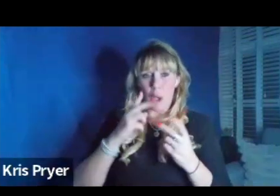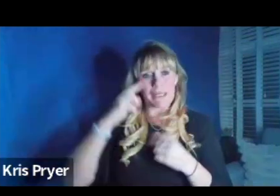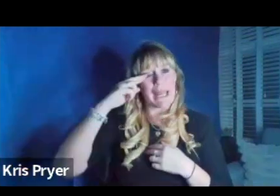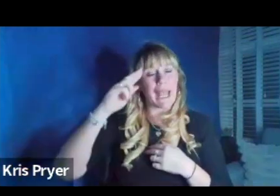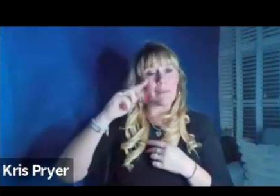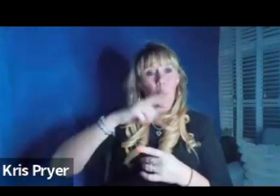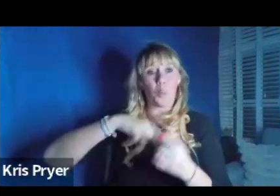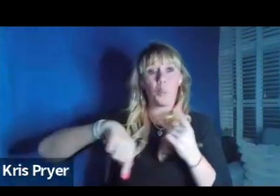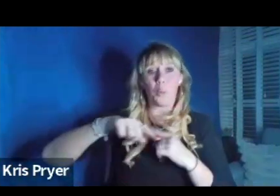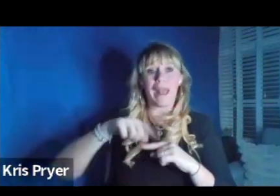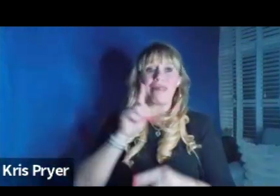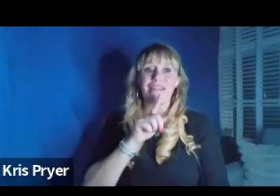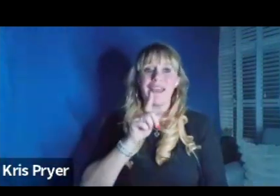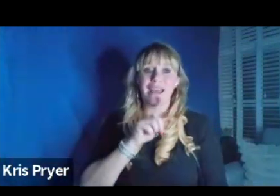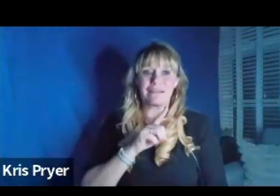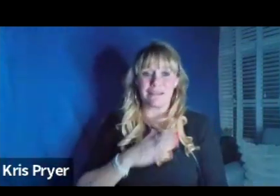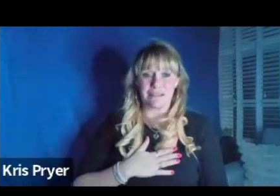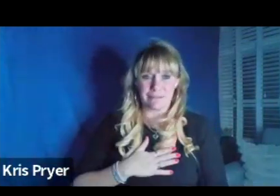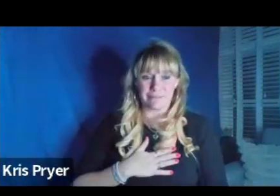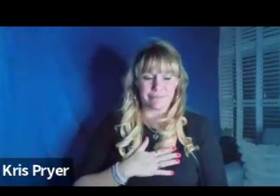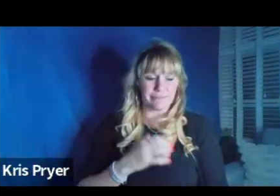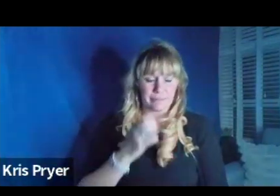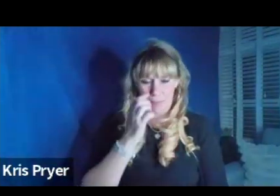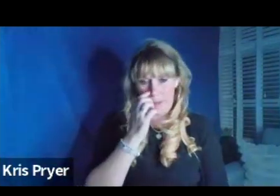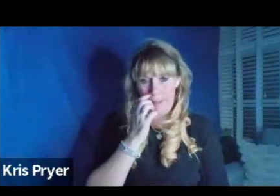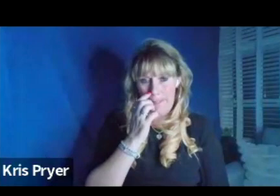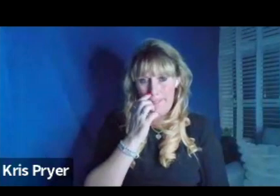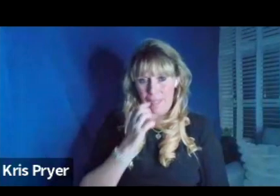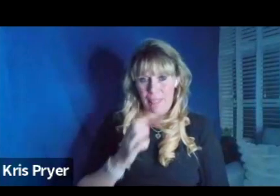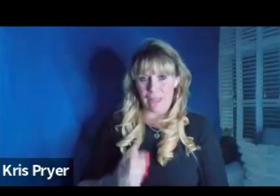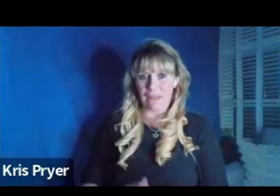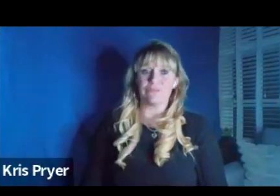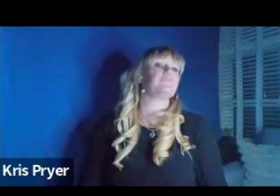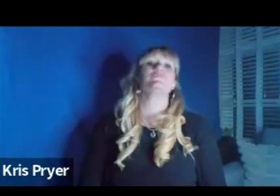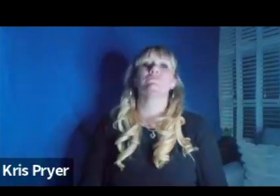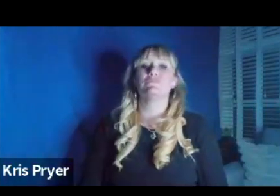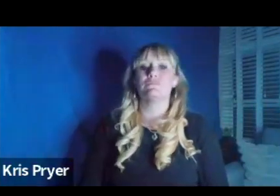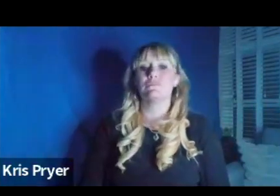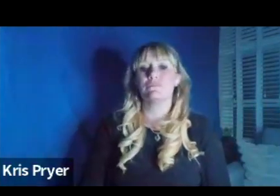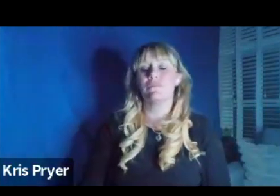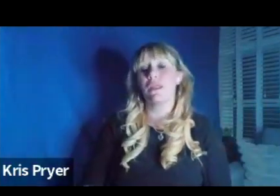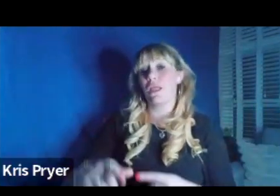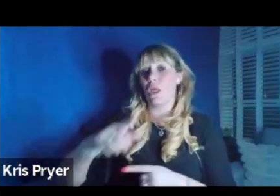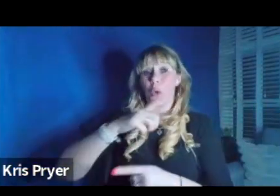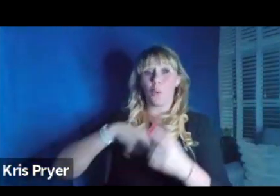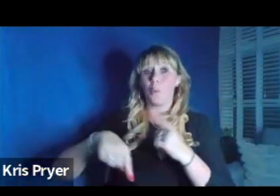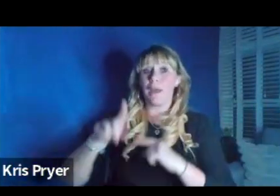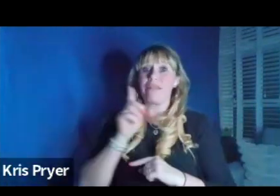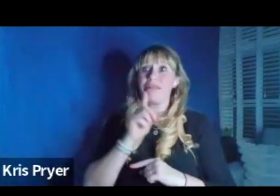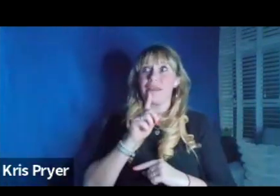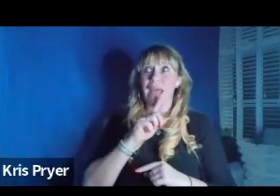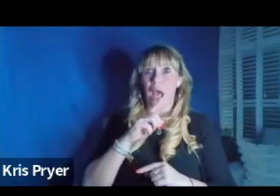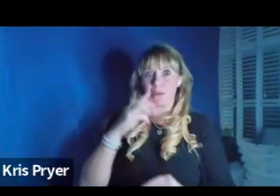We're the girls your mother should have warned you about